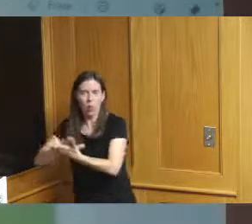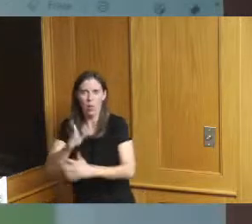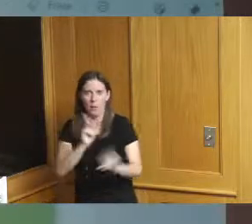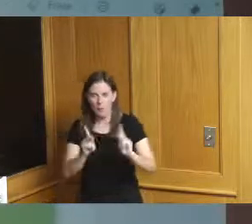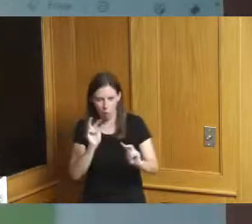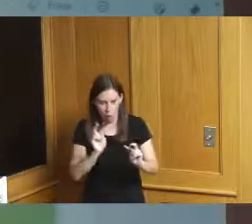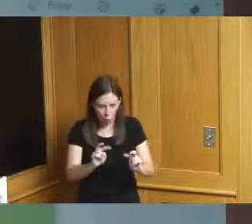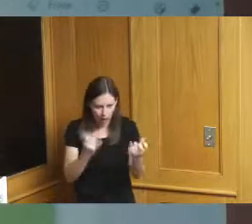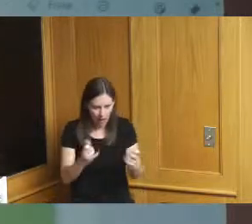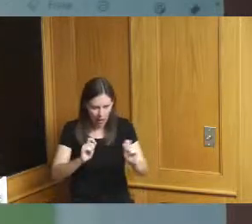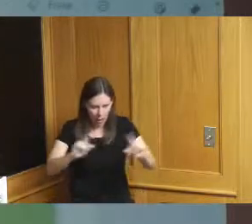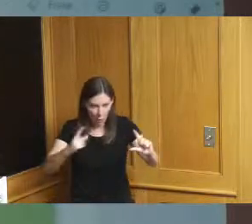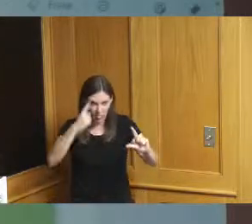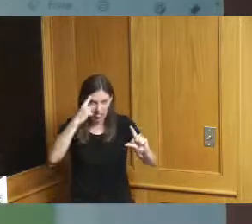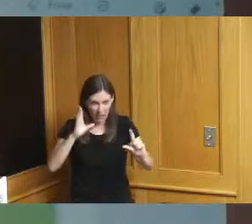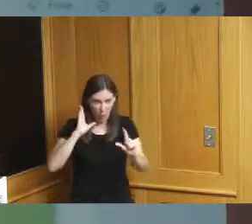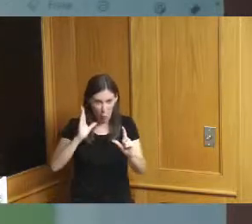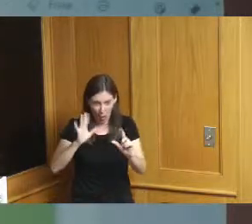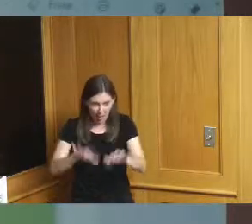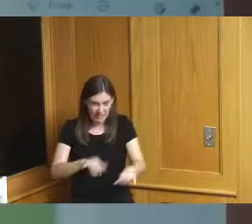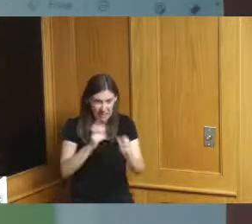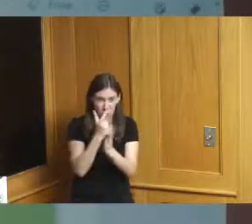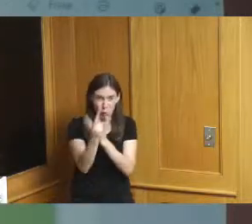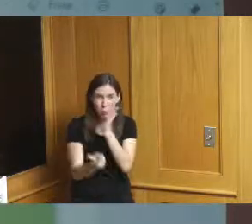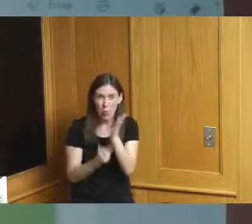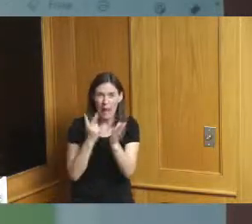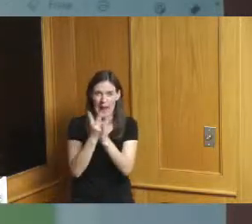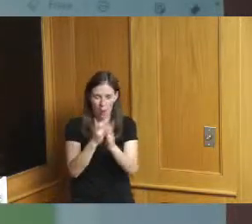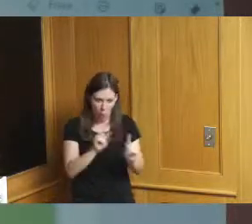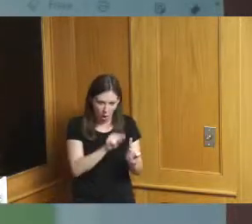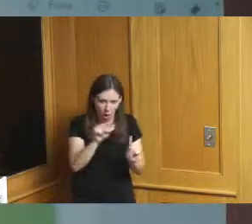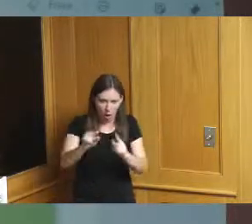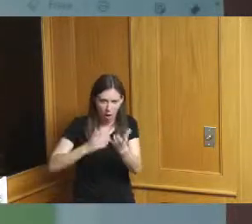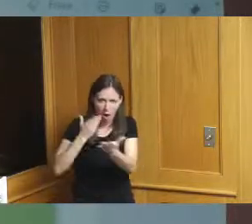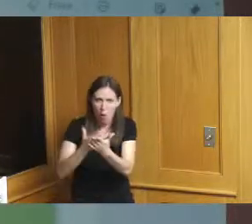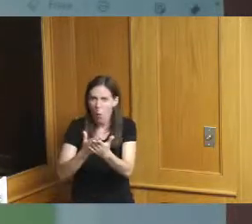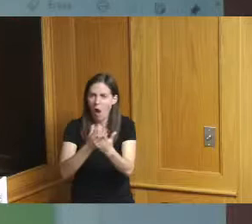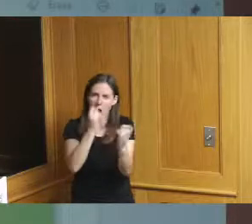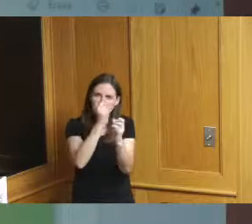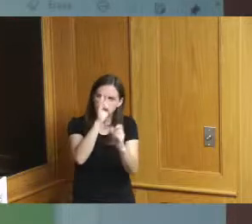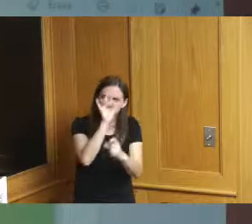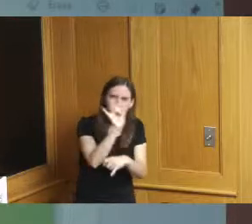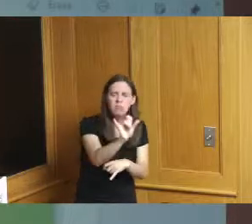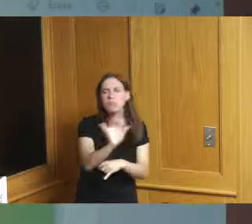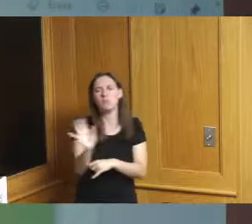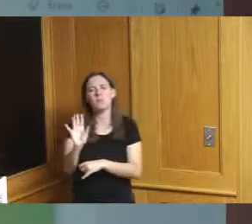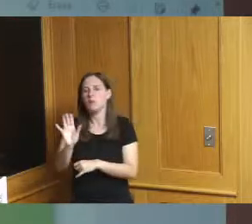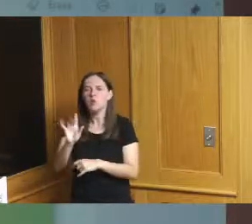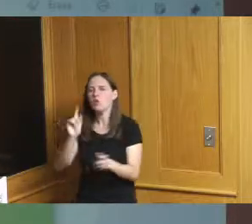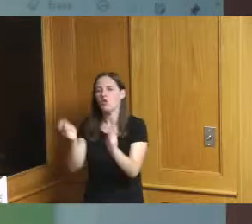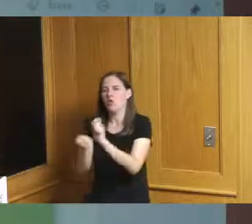not in but when you put that that date that future date in it shows you the actual trip time based on